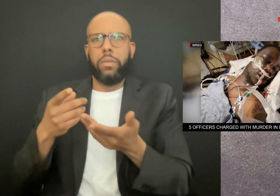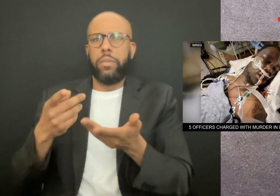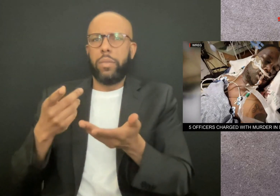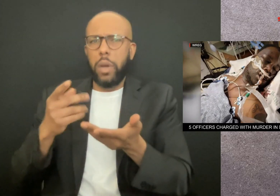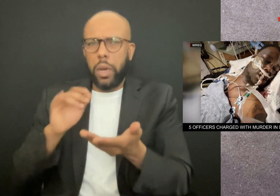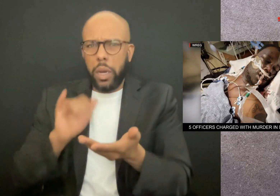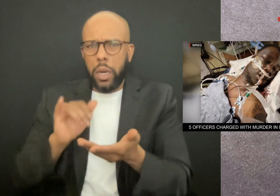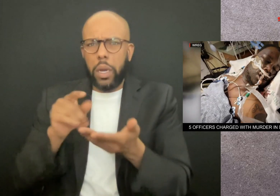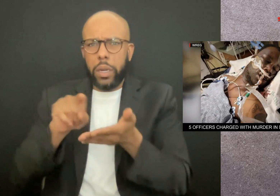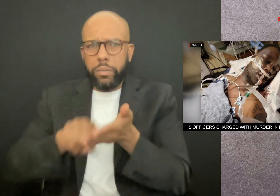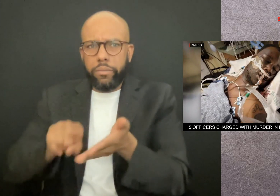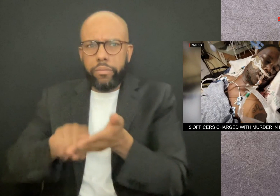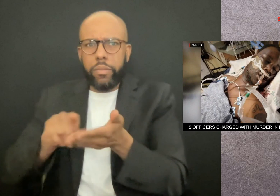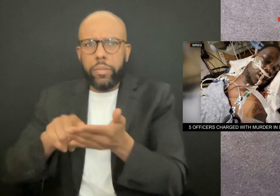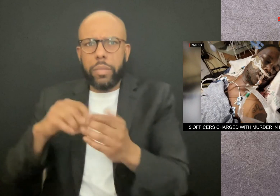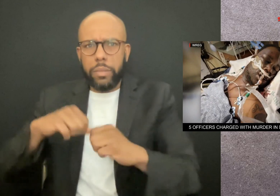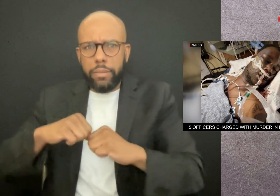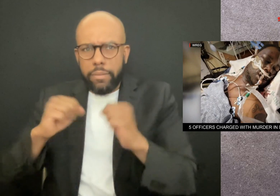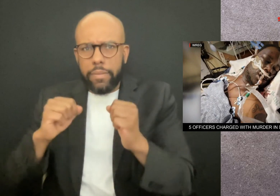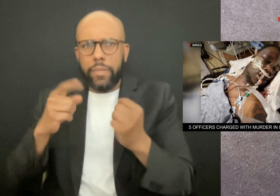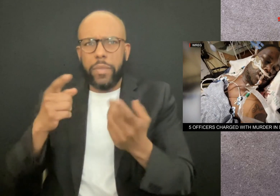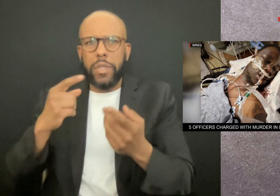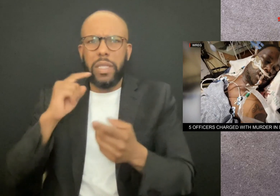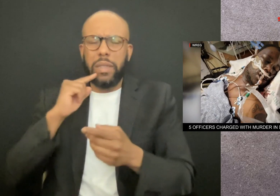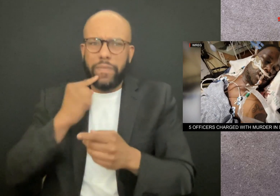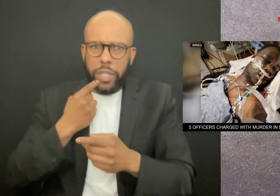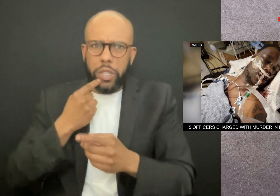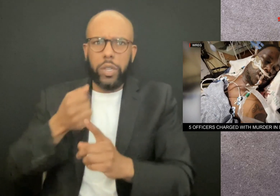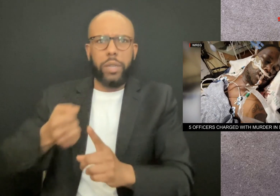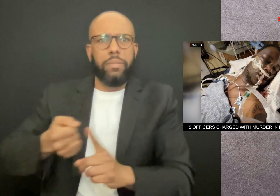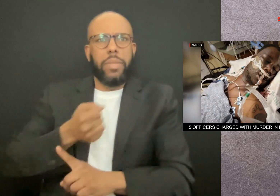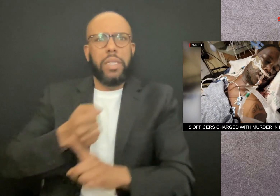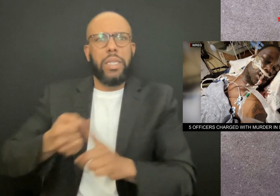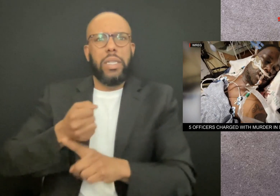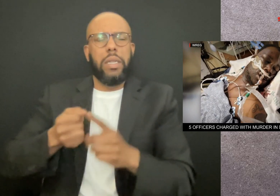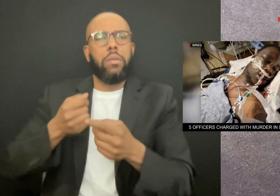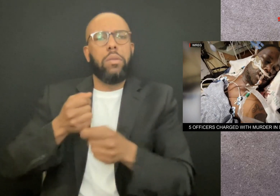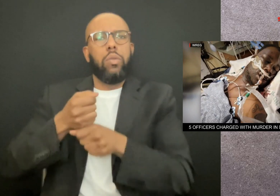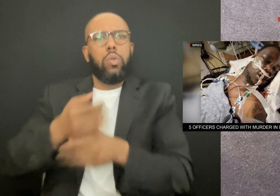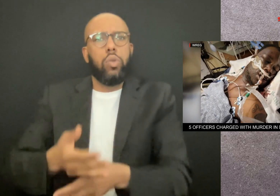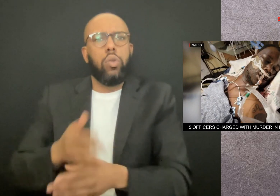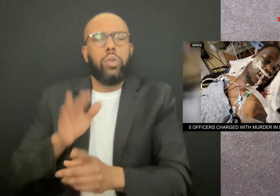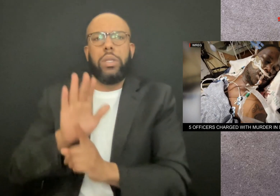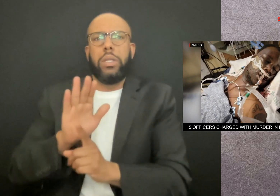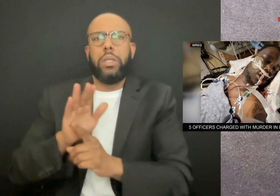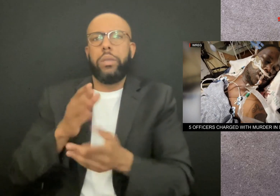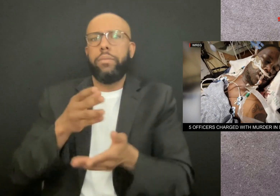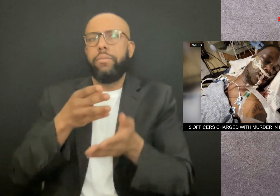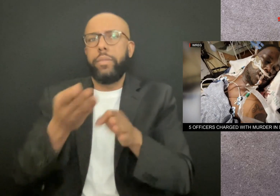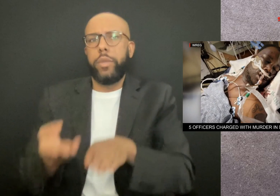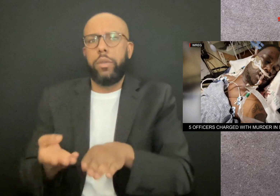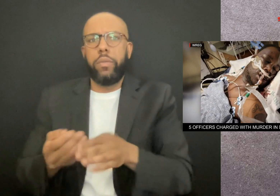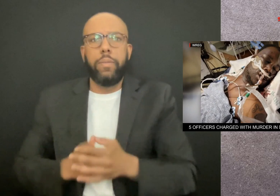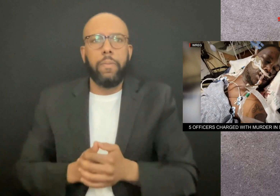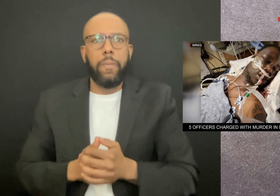attorneys for Nichols family say an independent autopsy revealed a severe beating caused his death